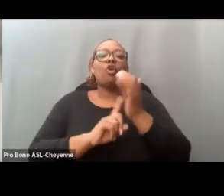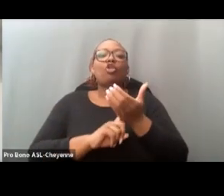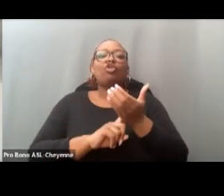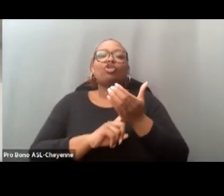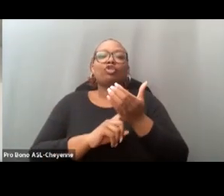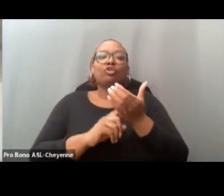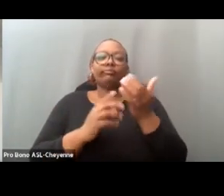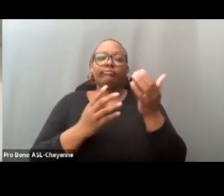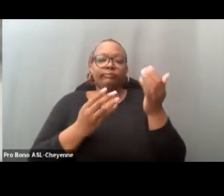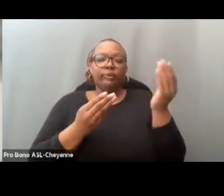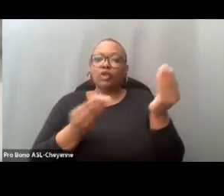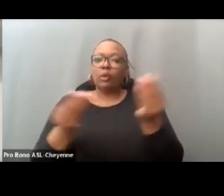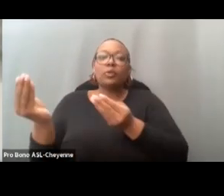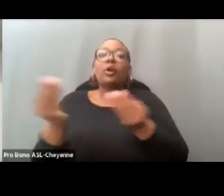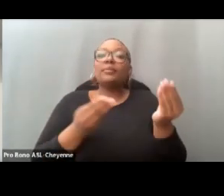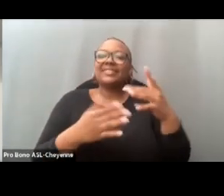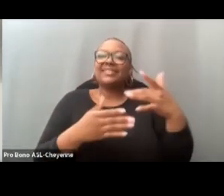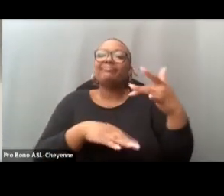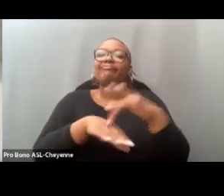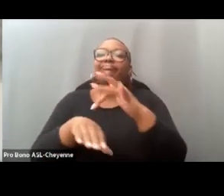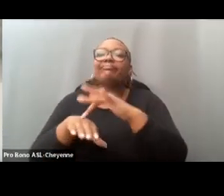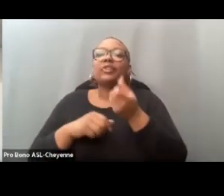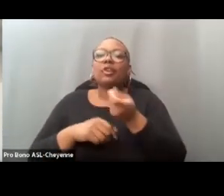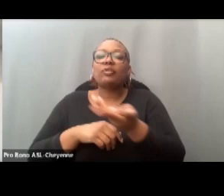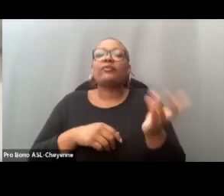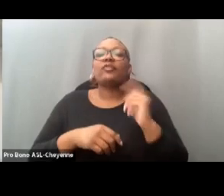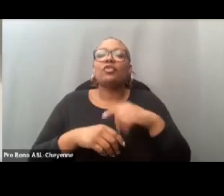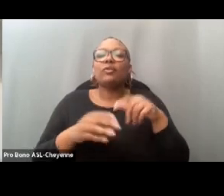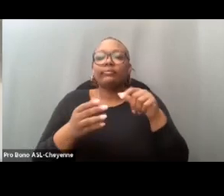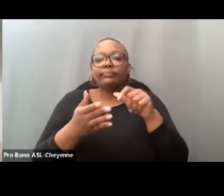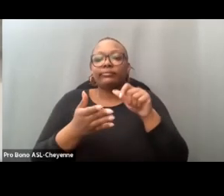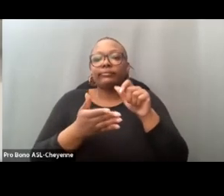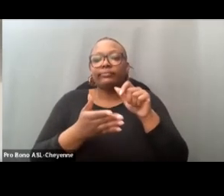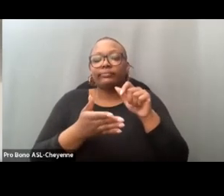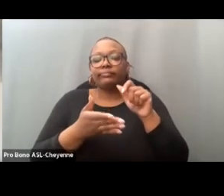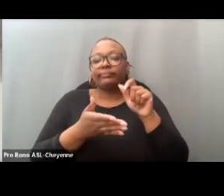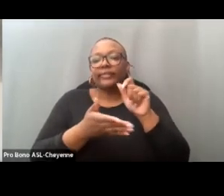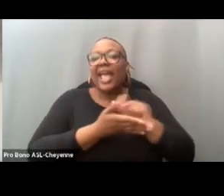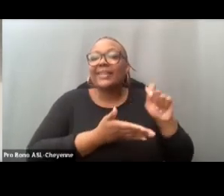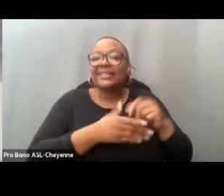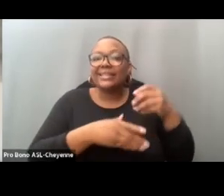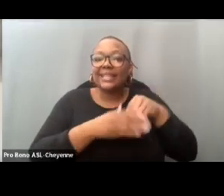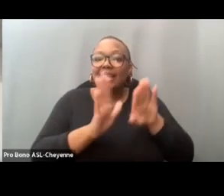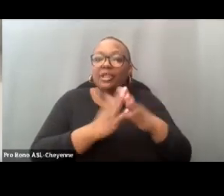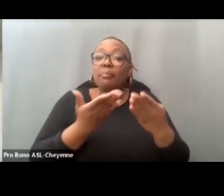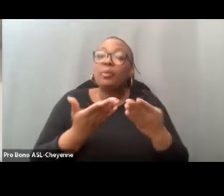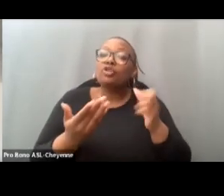touching on a couple of the essays in the book, or ideas floated in those essays in the book.